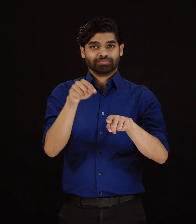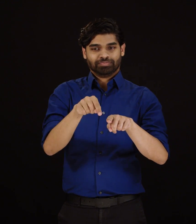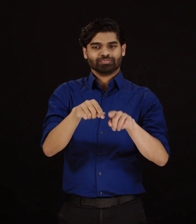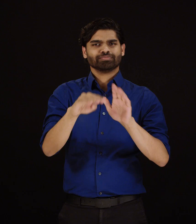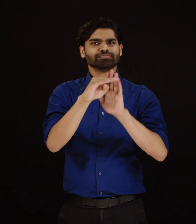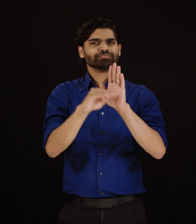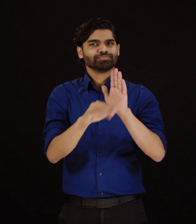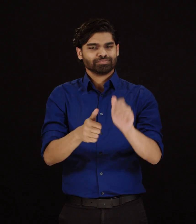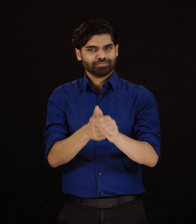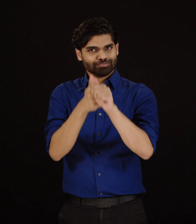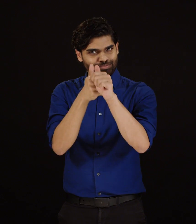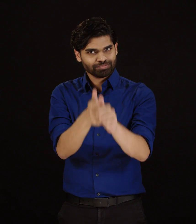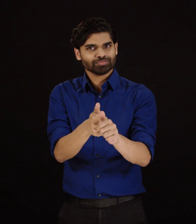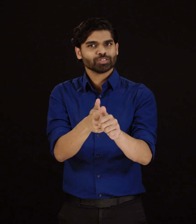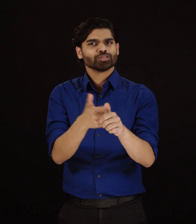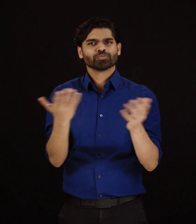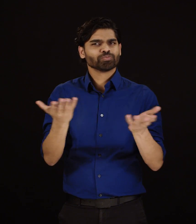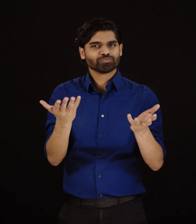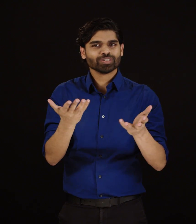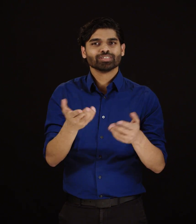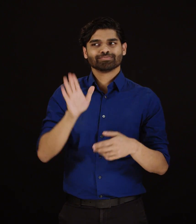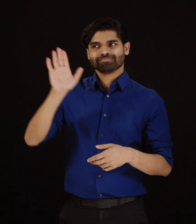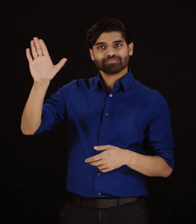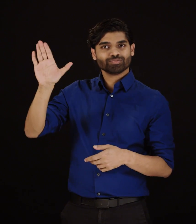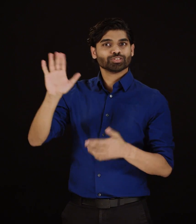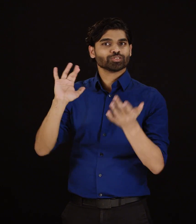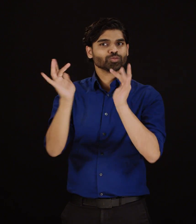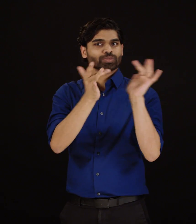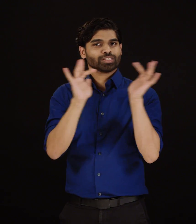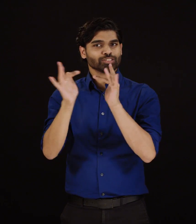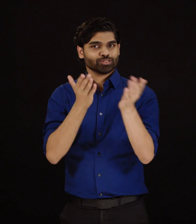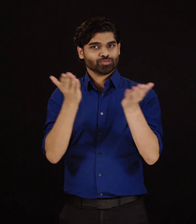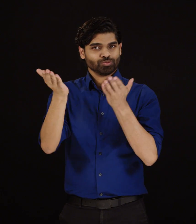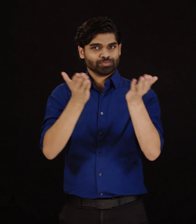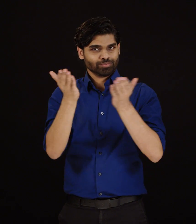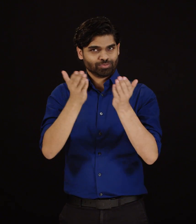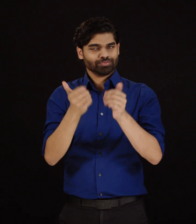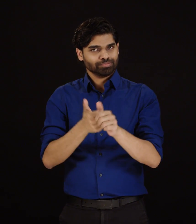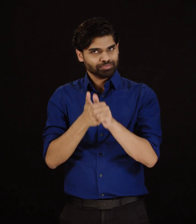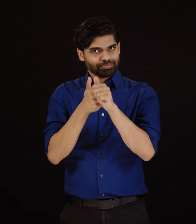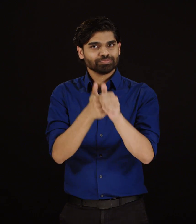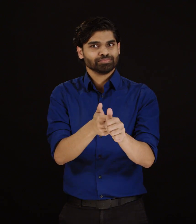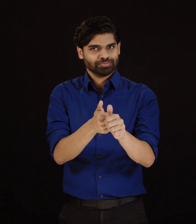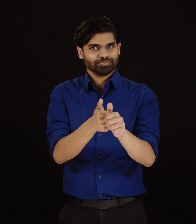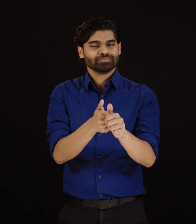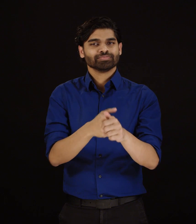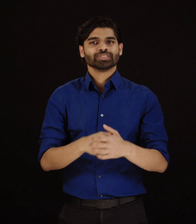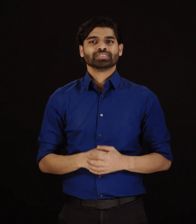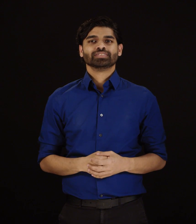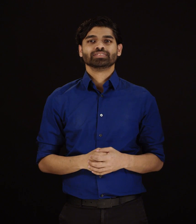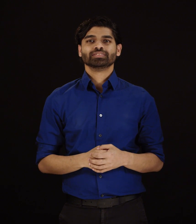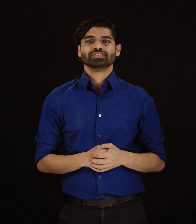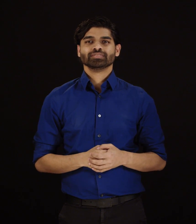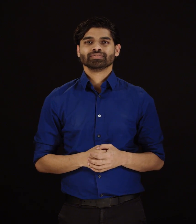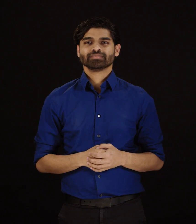The Terms of Service form a part of the contract. A service provider’s Terms of Service can also be found on a